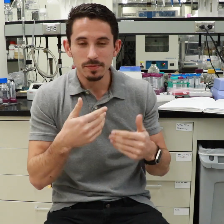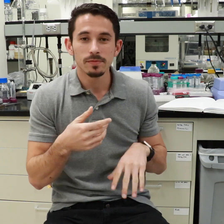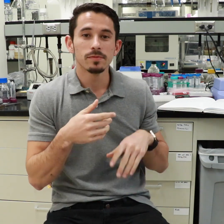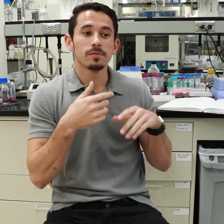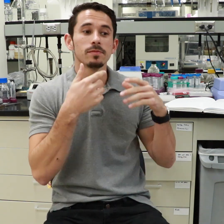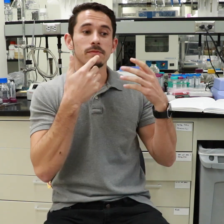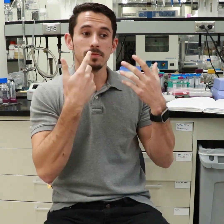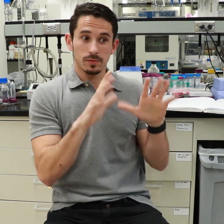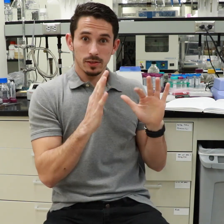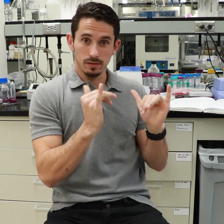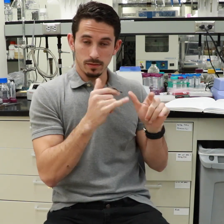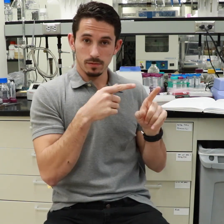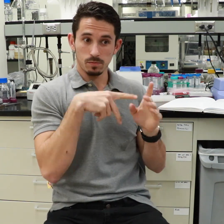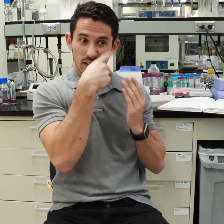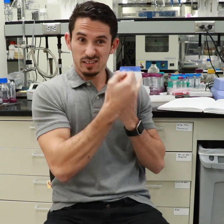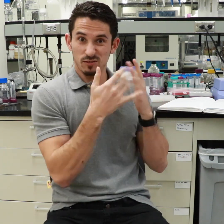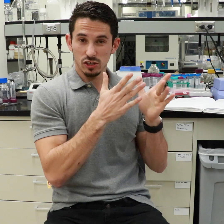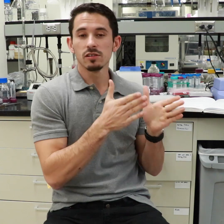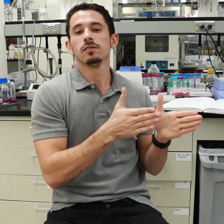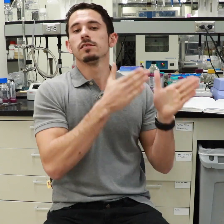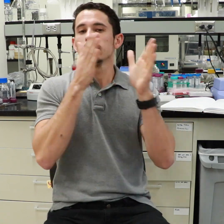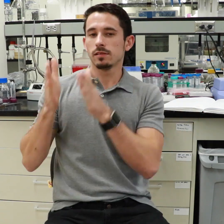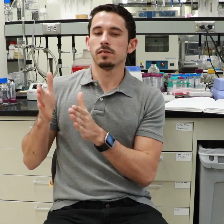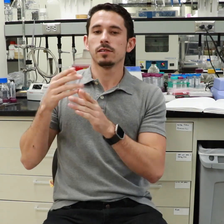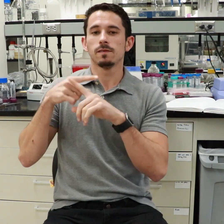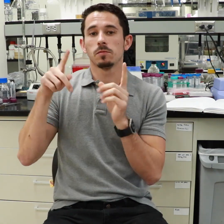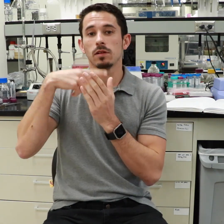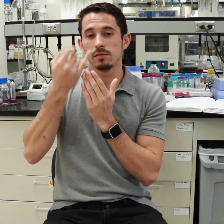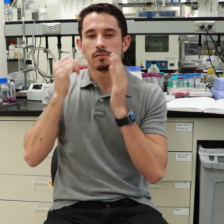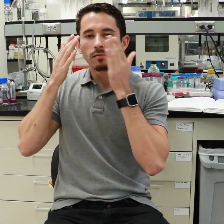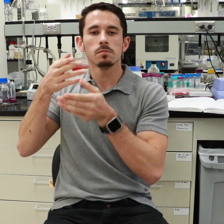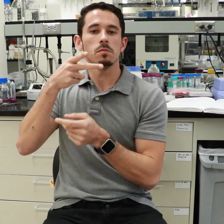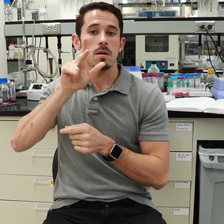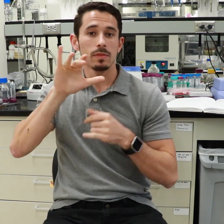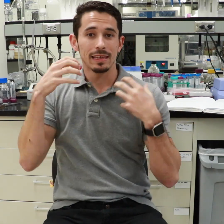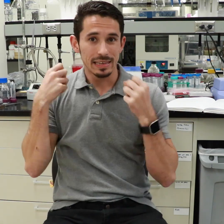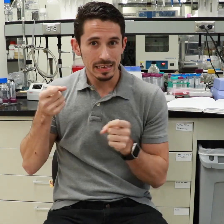When that project is finished, I move my focus onto Public Health.